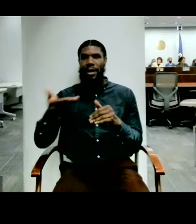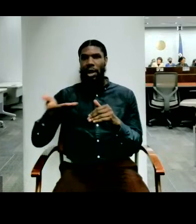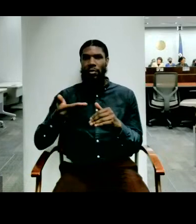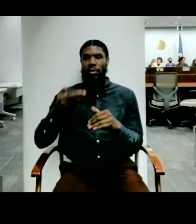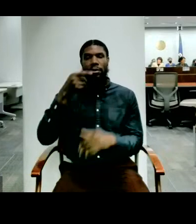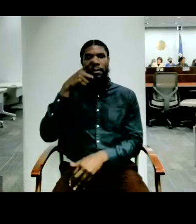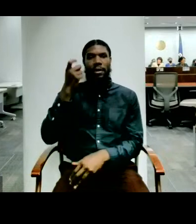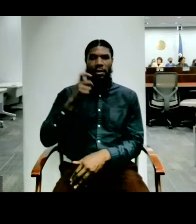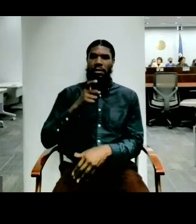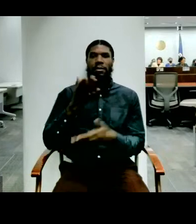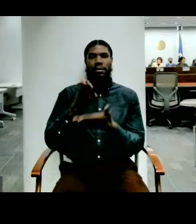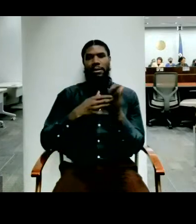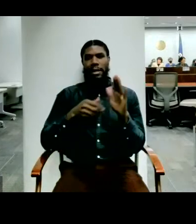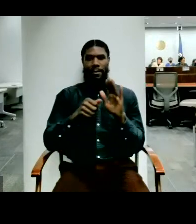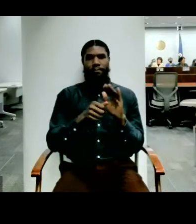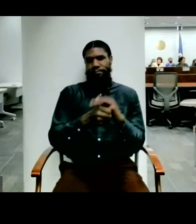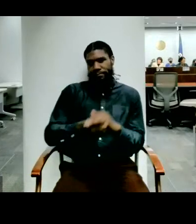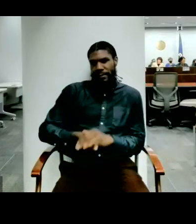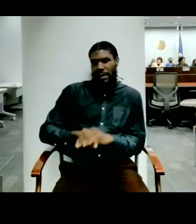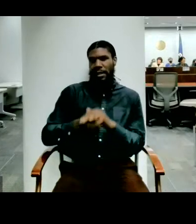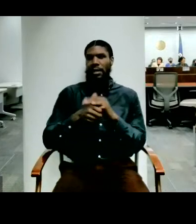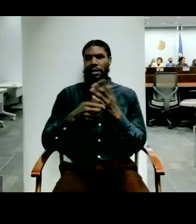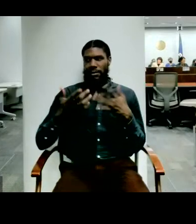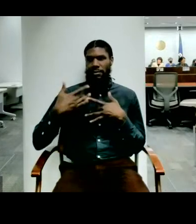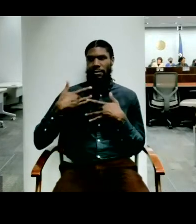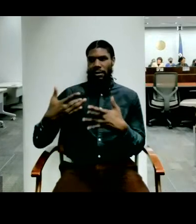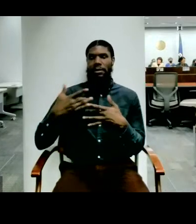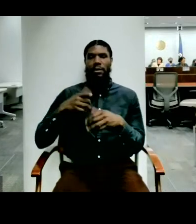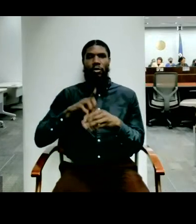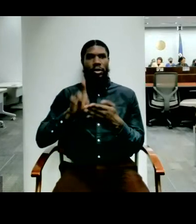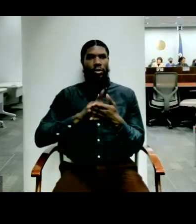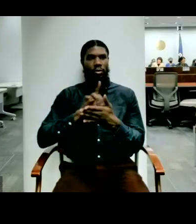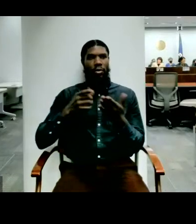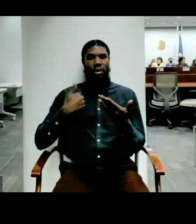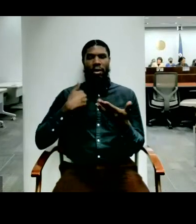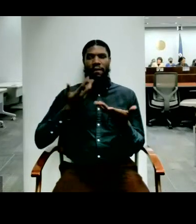the sort of hidden nature of the discrimination that I discussed earlier between the two.